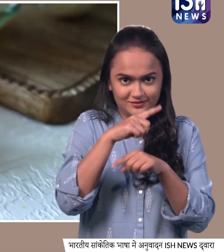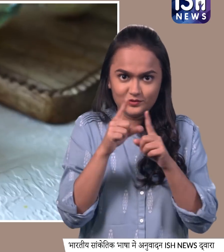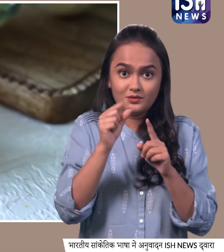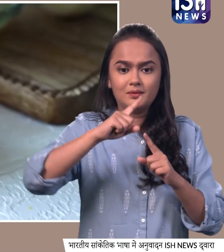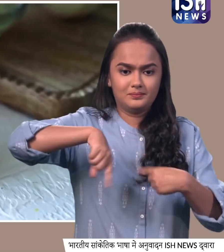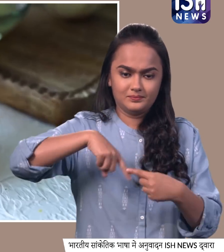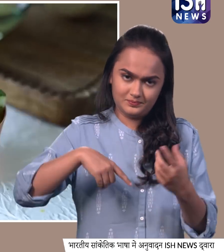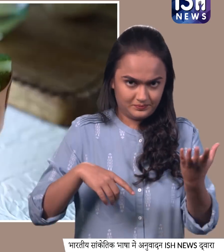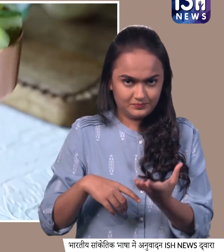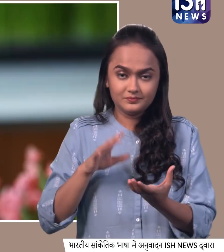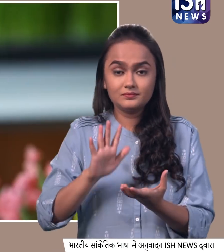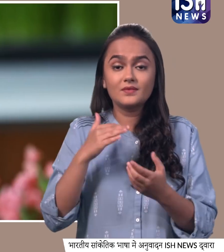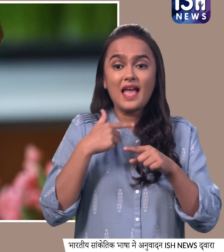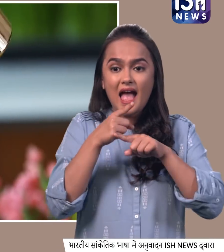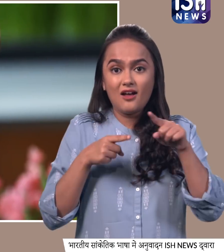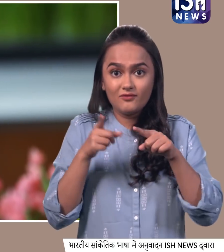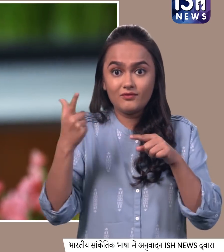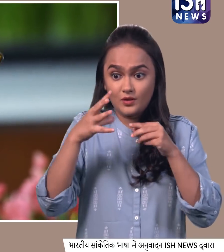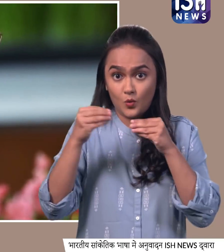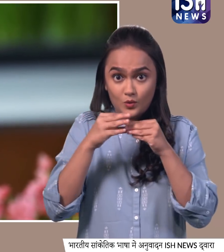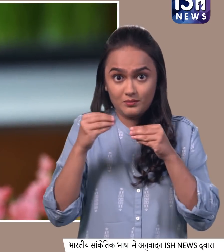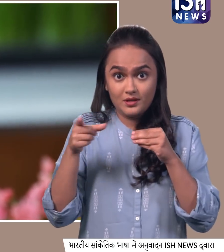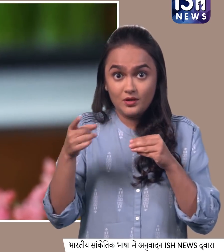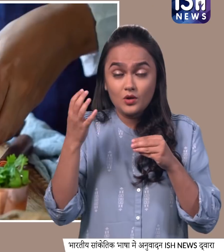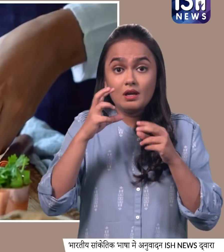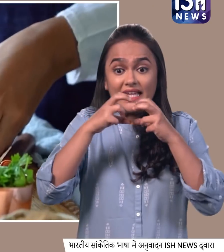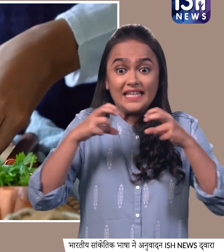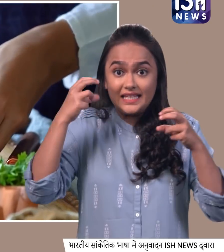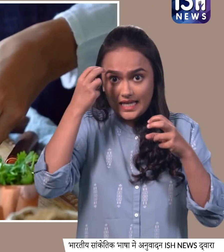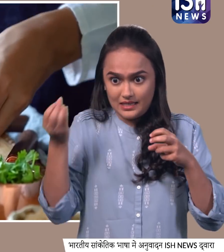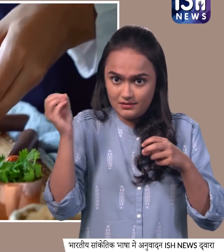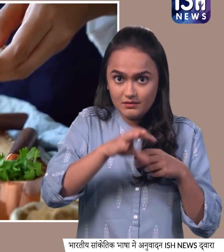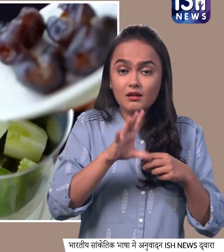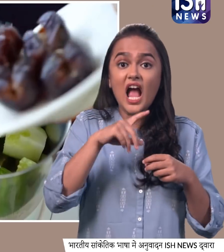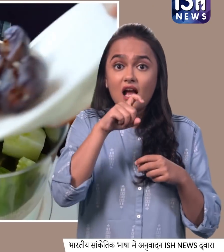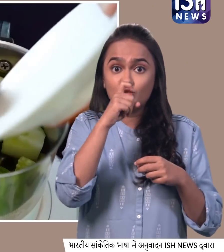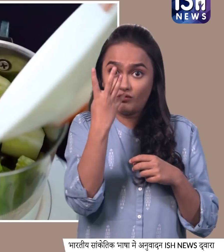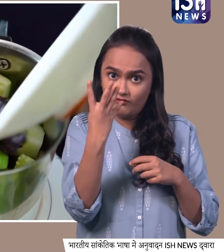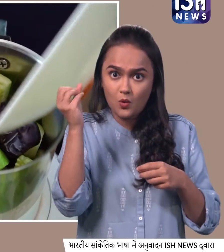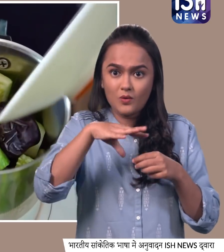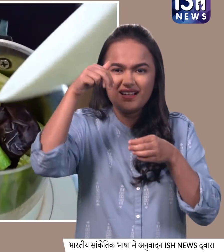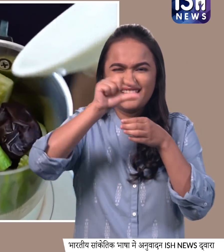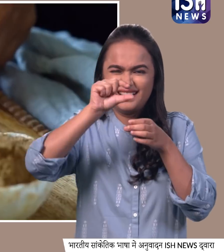Take a mixer and add 1/2 cup freshly chopped cucumber, for sweetness, take 4 dates with their seeds removed